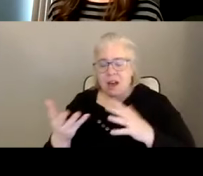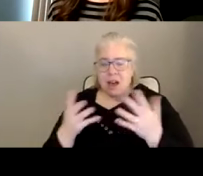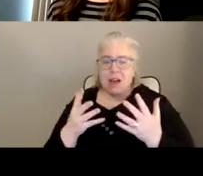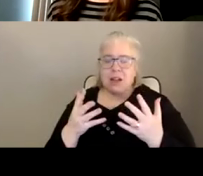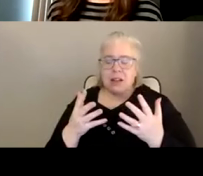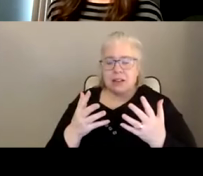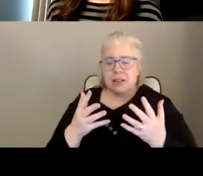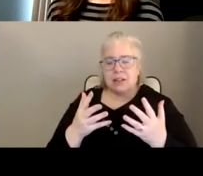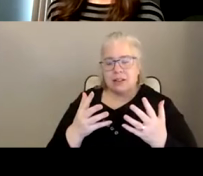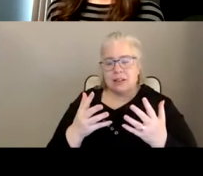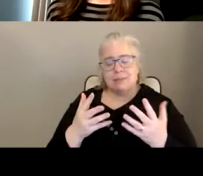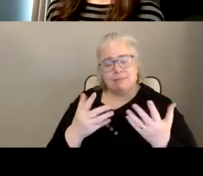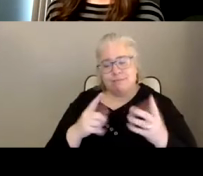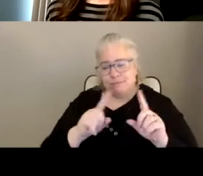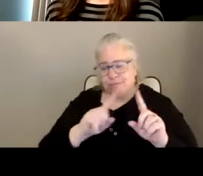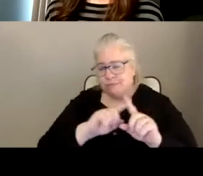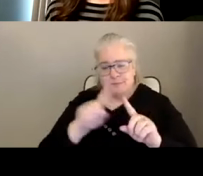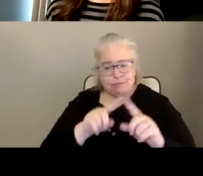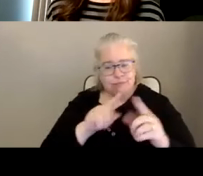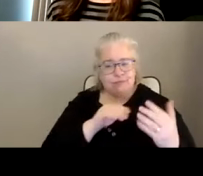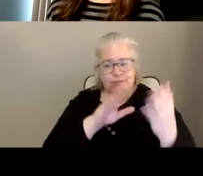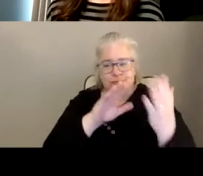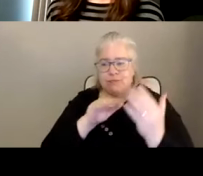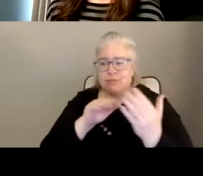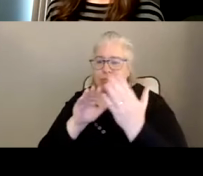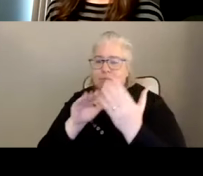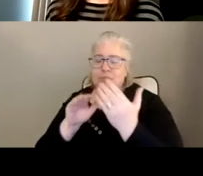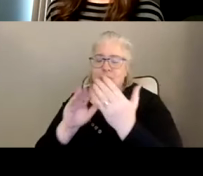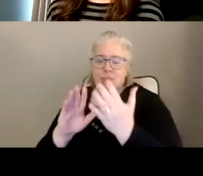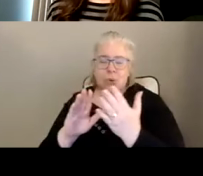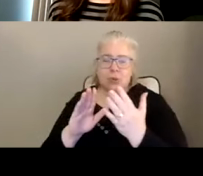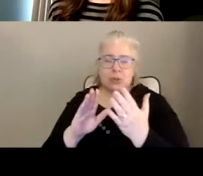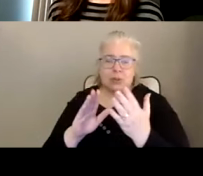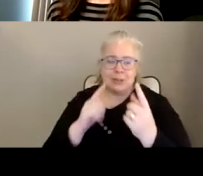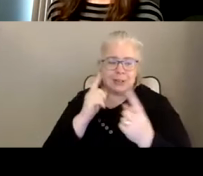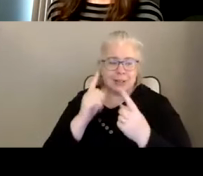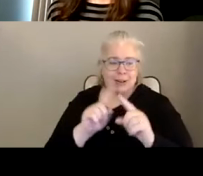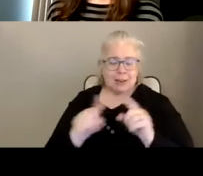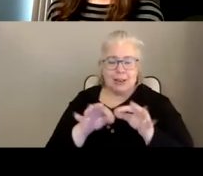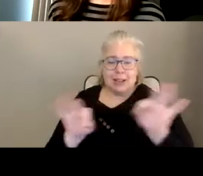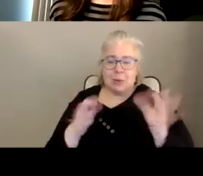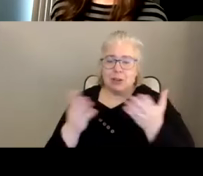There are a variety ways to look at different language service providers